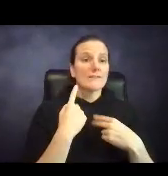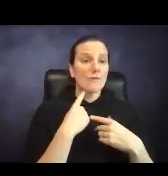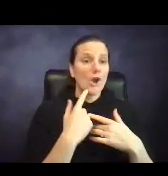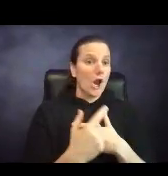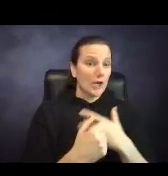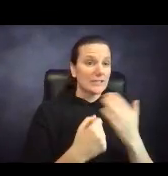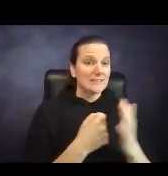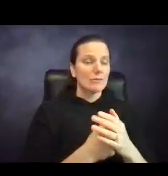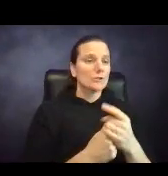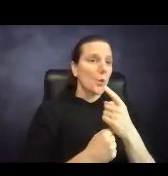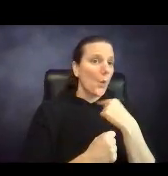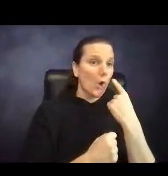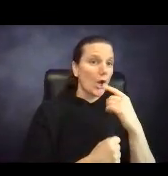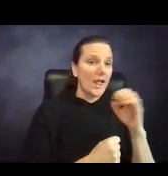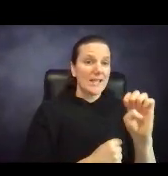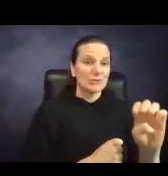or oral estrogen has to go through the liver.